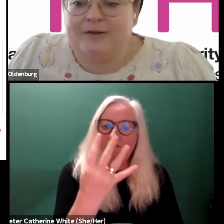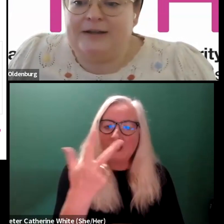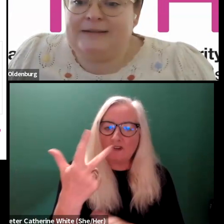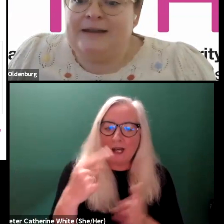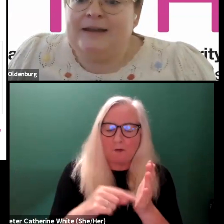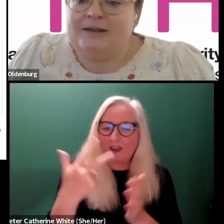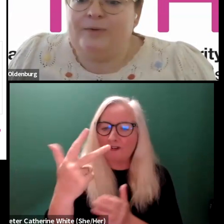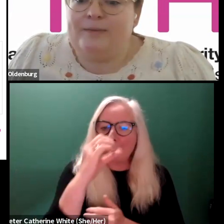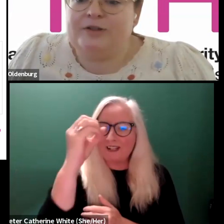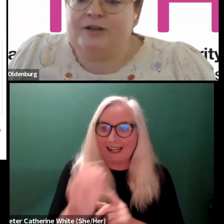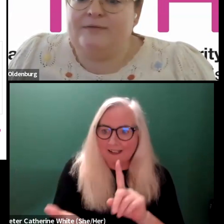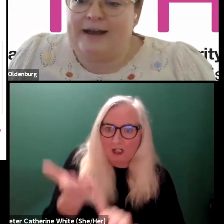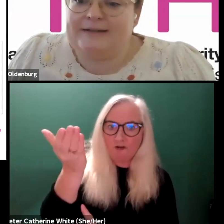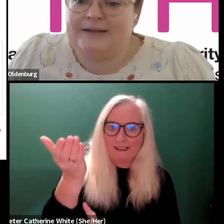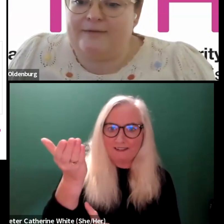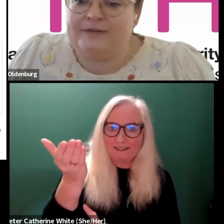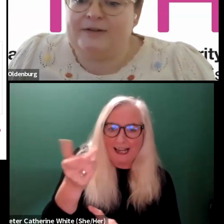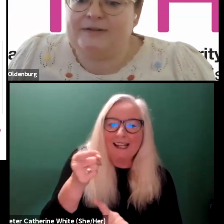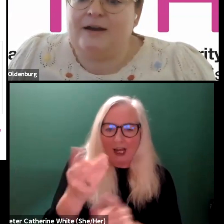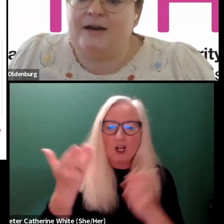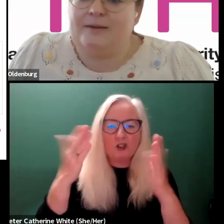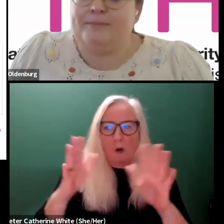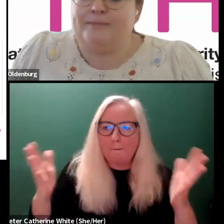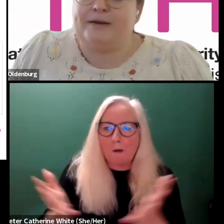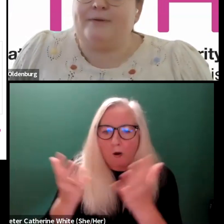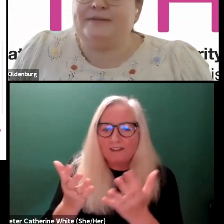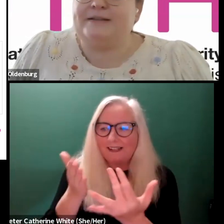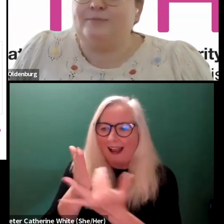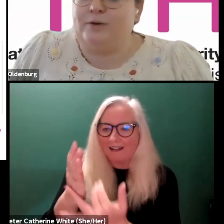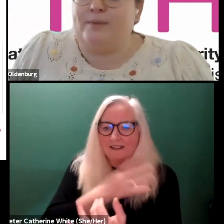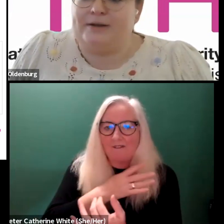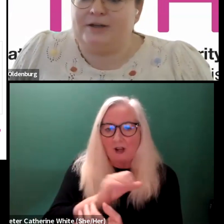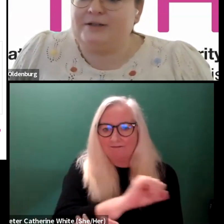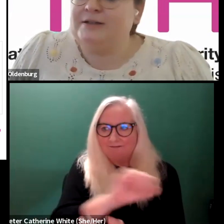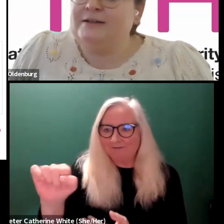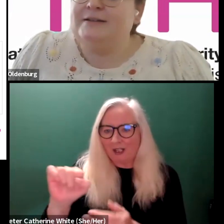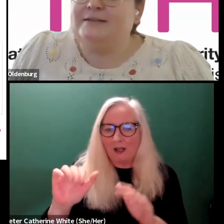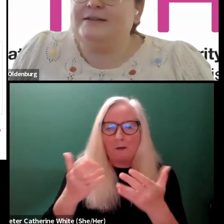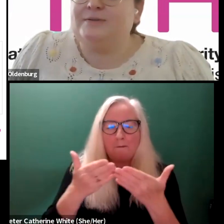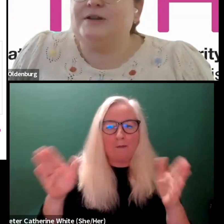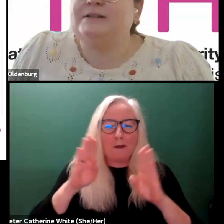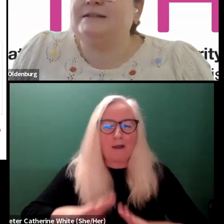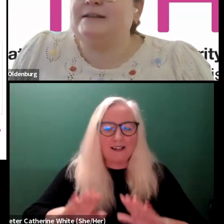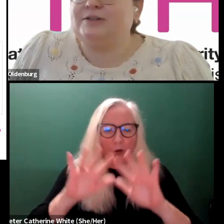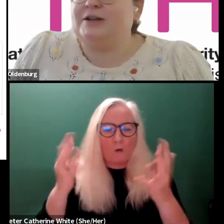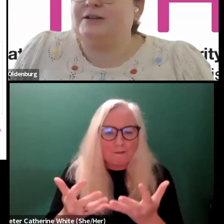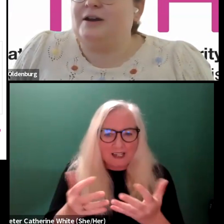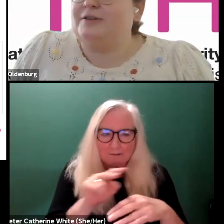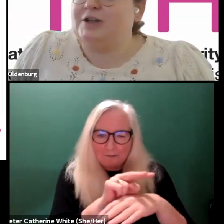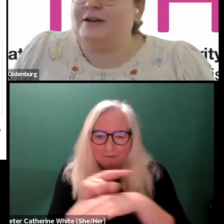In the promotion of access officers on public body websites more monitored. This result is illustrated on the chart here.